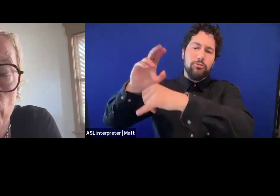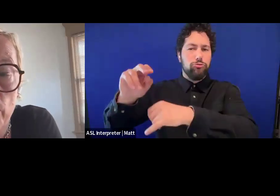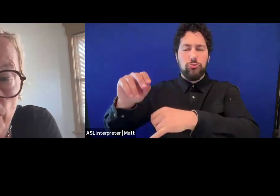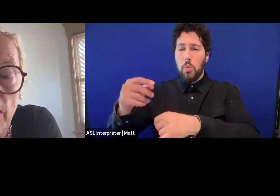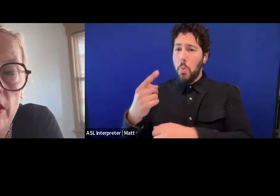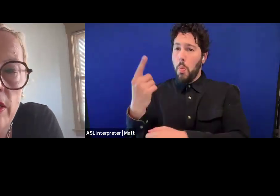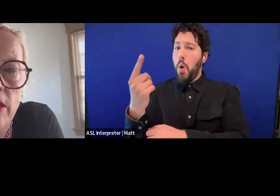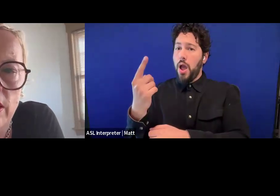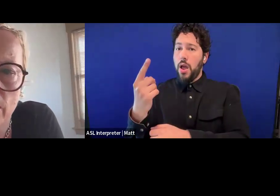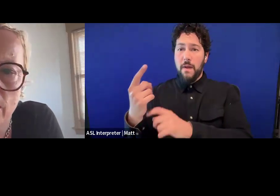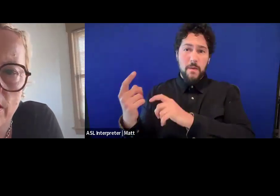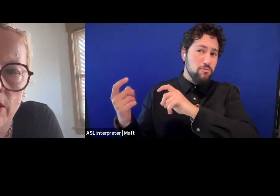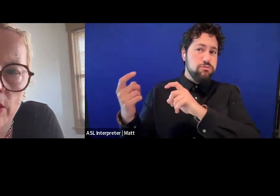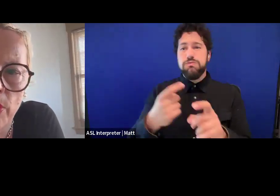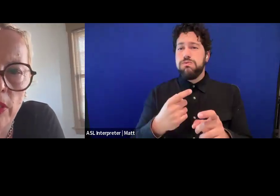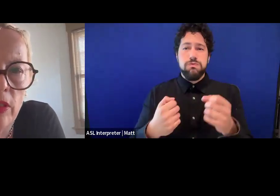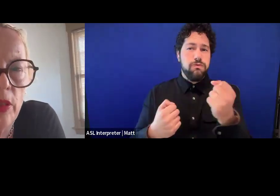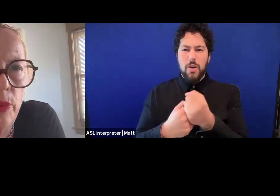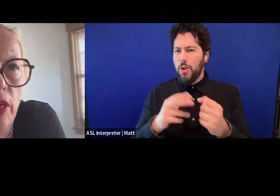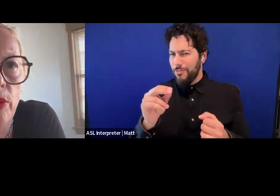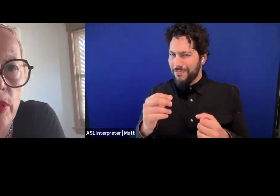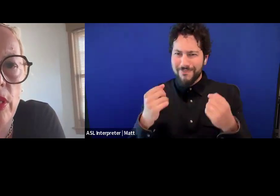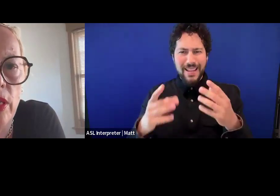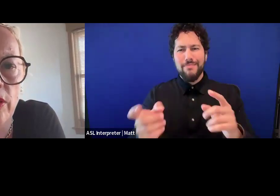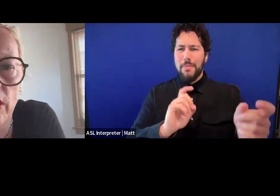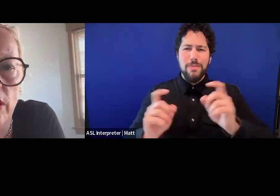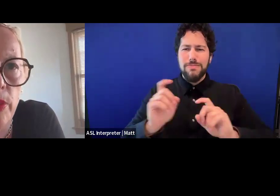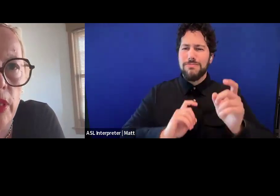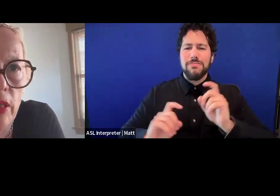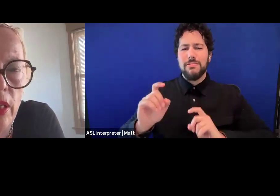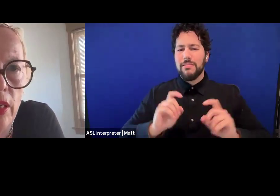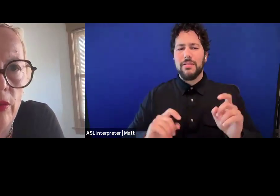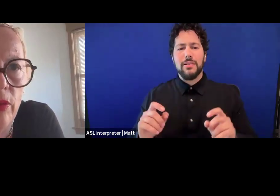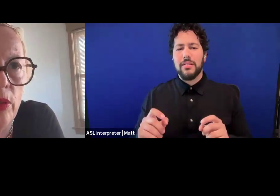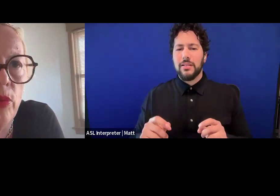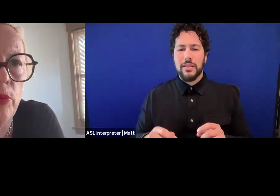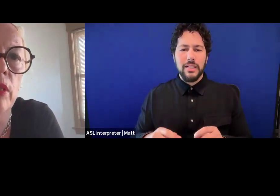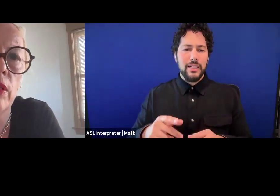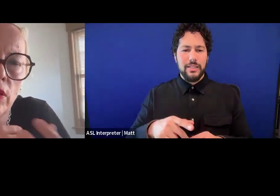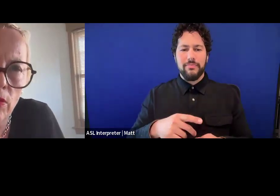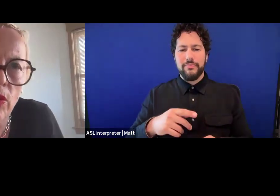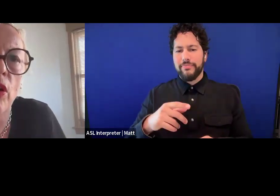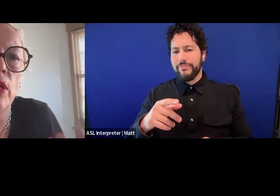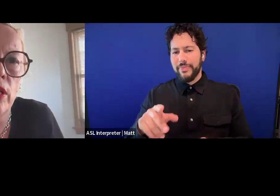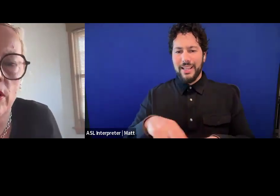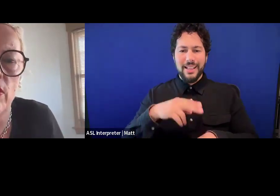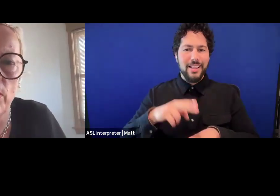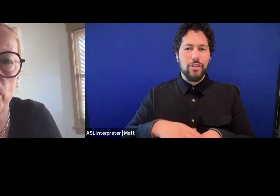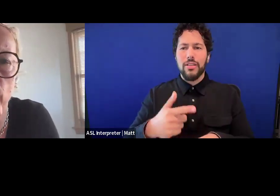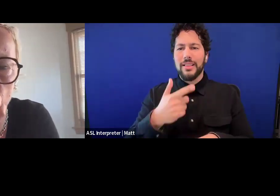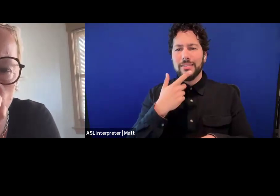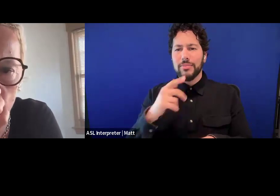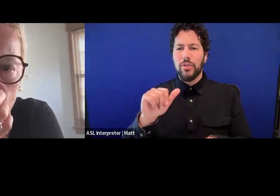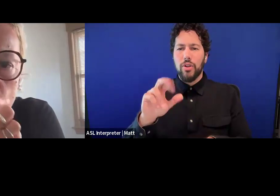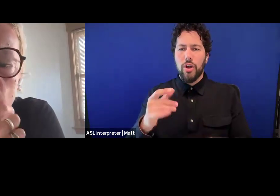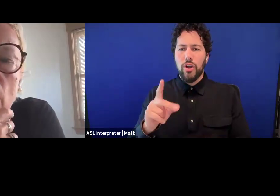For the last 30 years, as Cassandra's mentioned, it's been home to the National Lesbian Archive, and we've been growing and developing that resource.